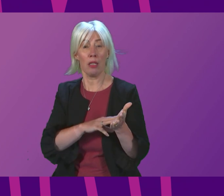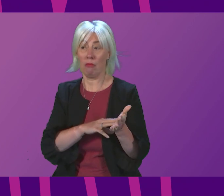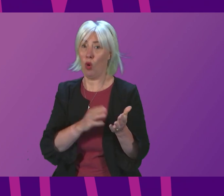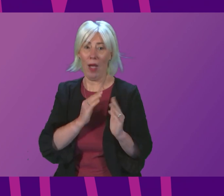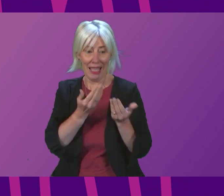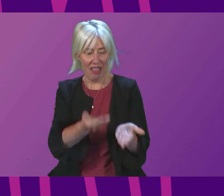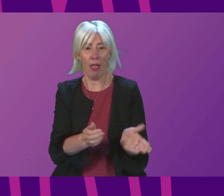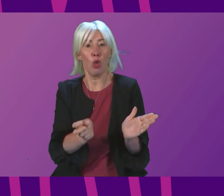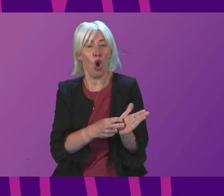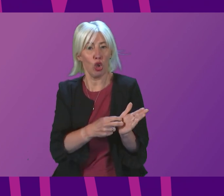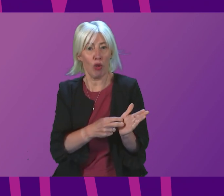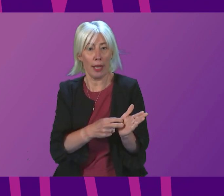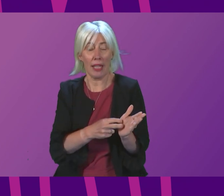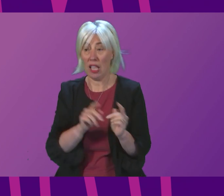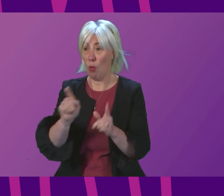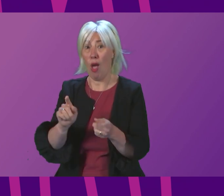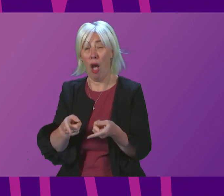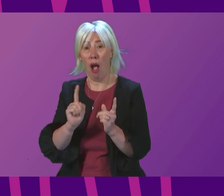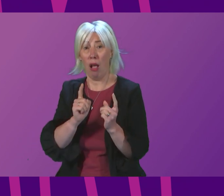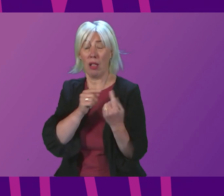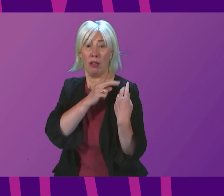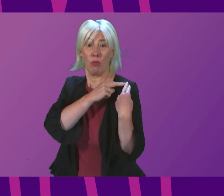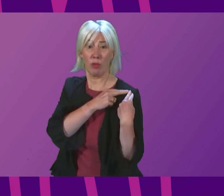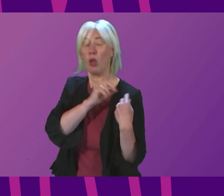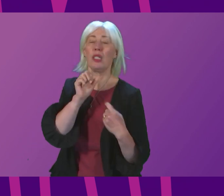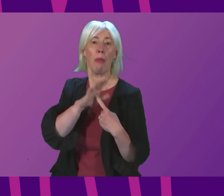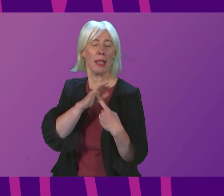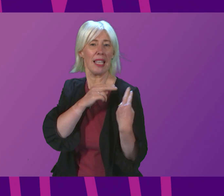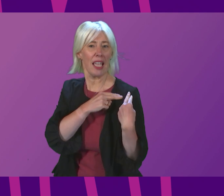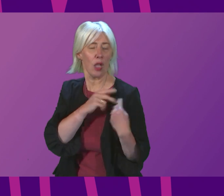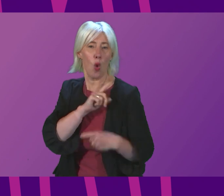With her ultimate responsibility, will she tell us why there is not going to be a public